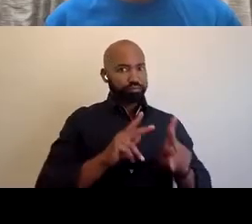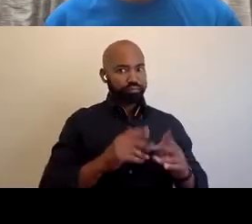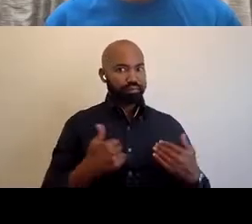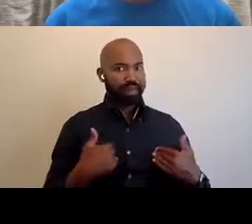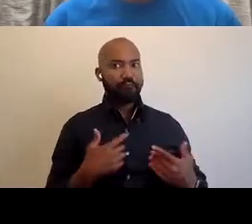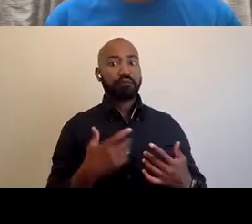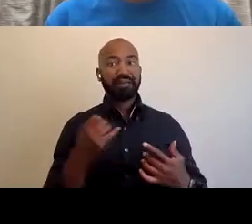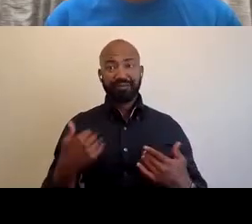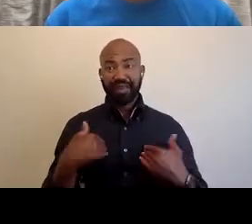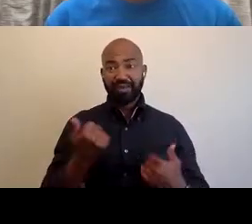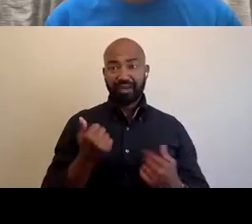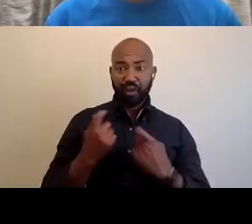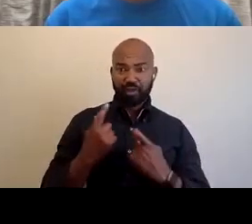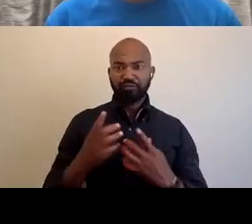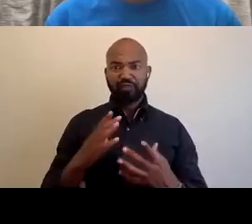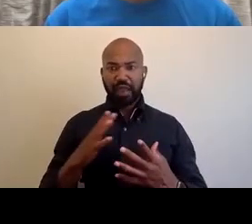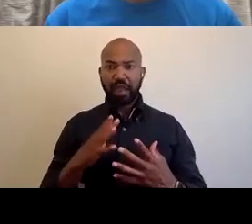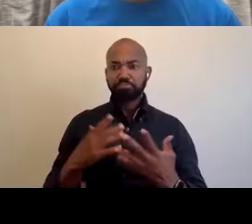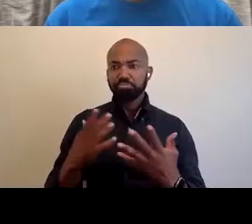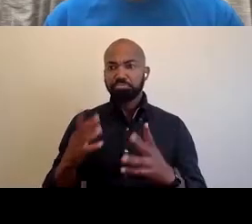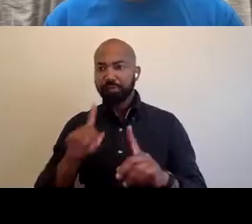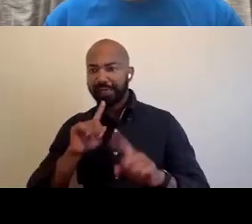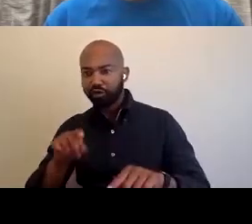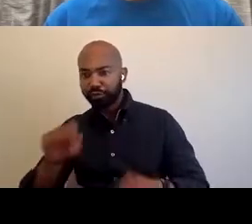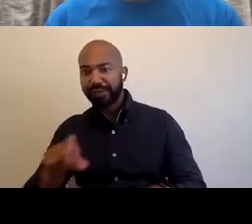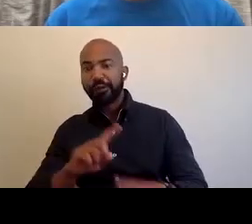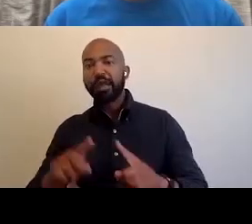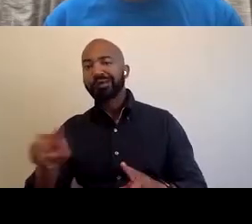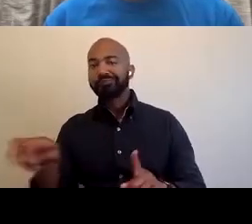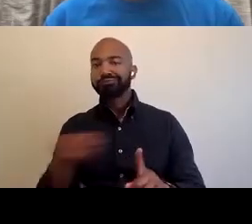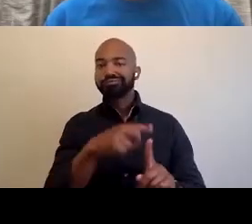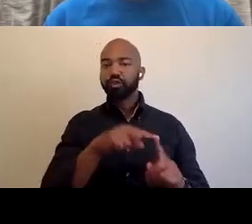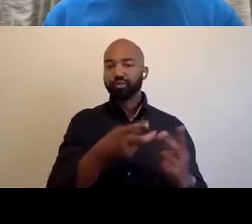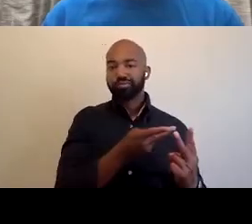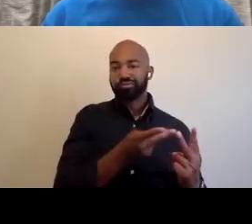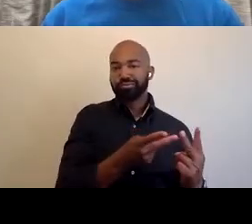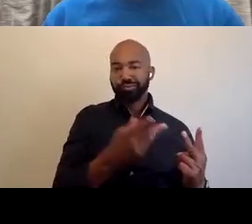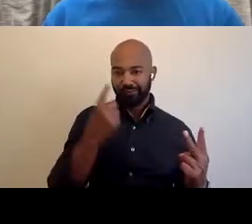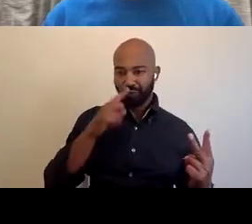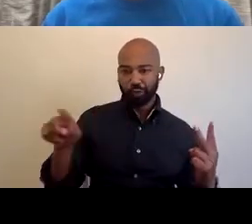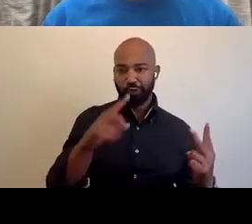I can certainly help field those tonight as well. So just to get started, this is what we're gonna cover tonight.